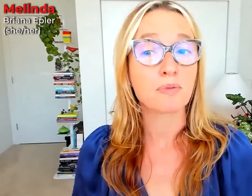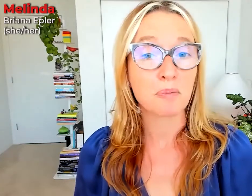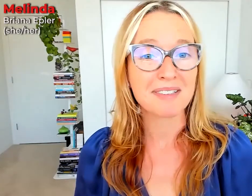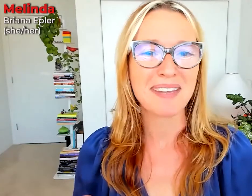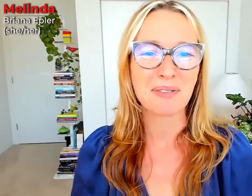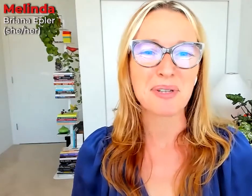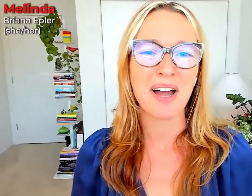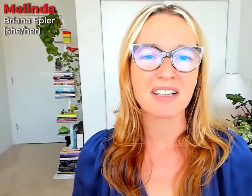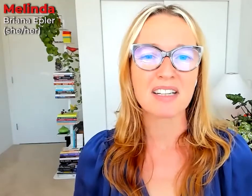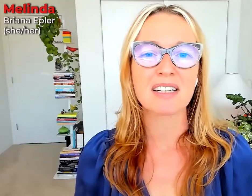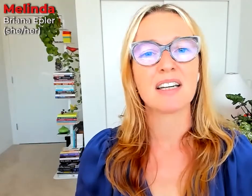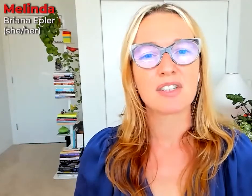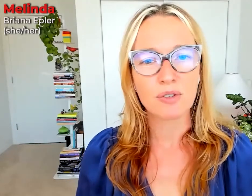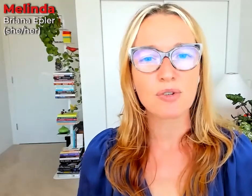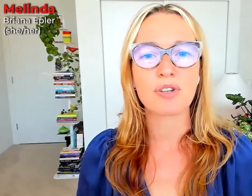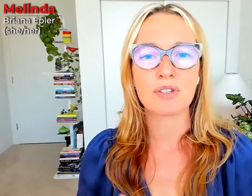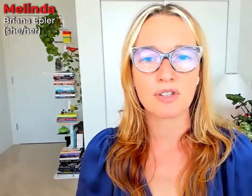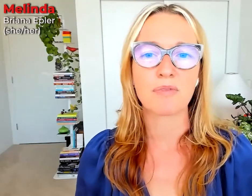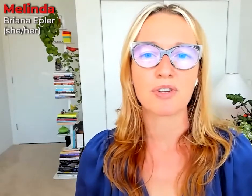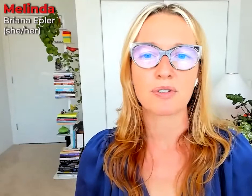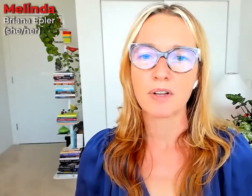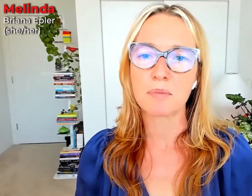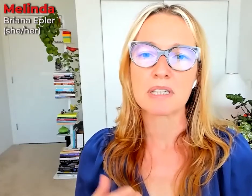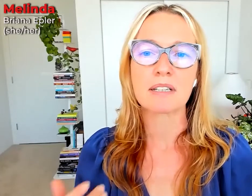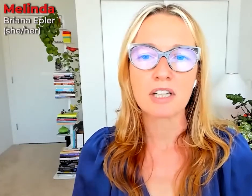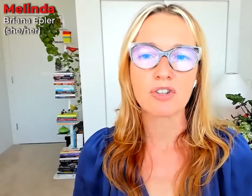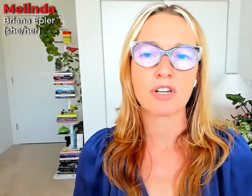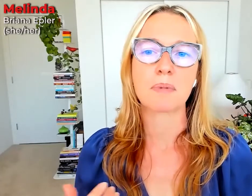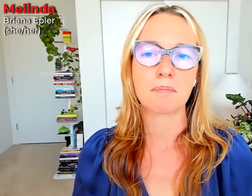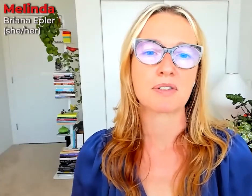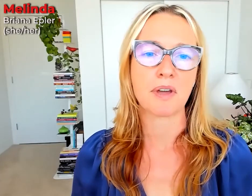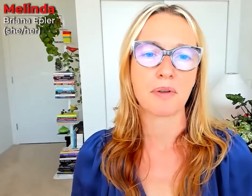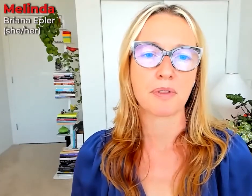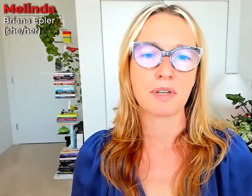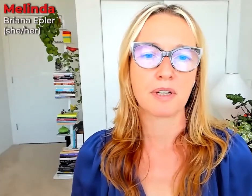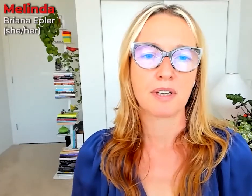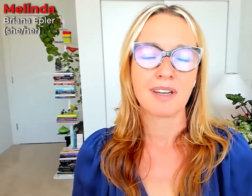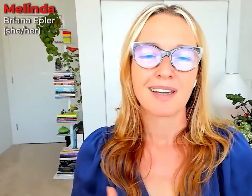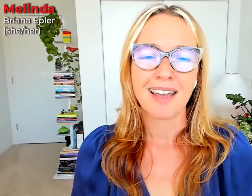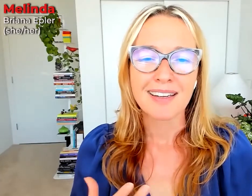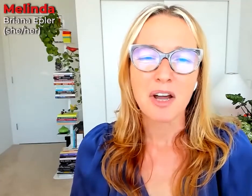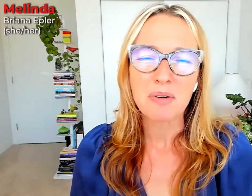of women, and also highlighting solutions to professional development, leadership, and mental health.